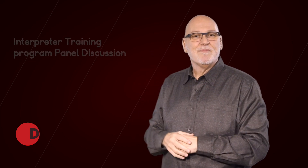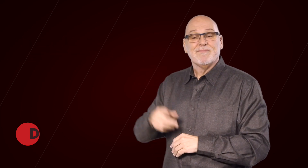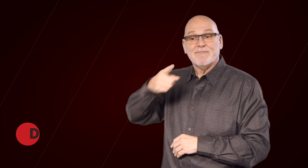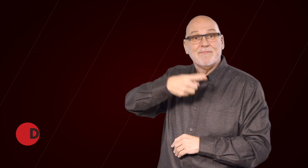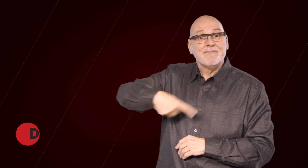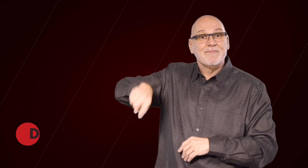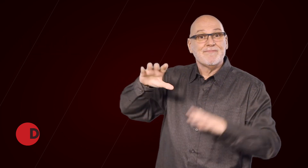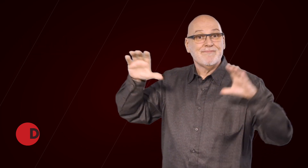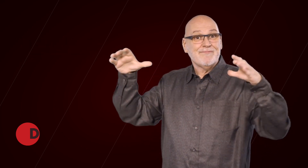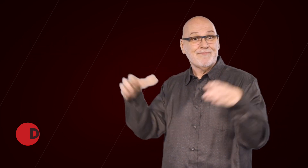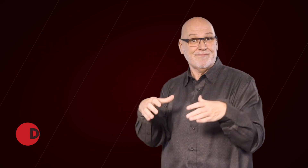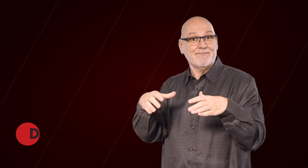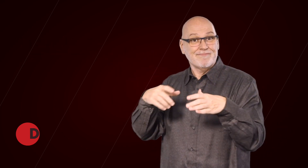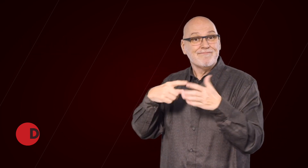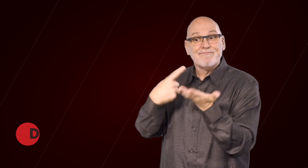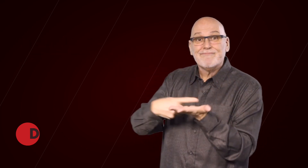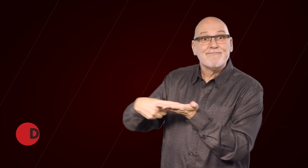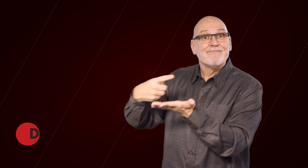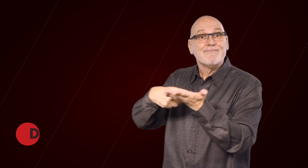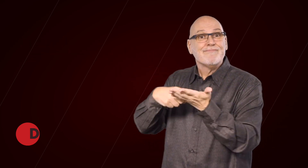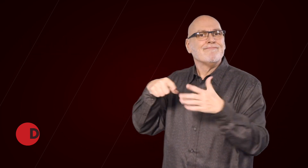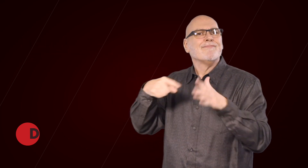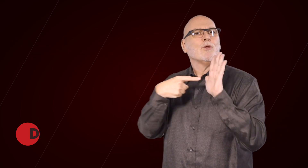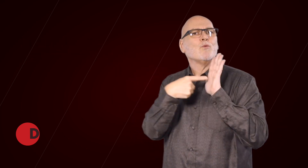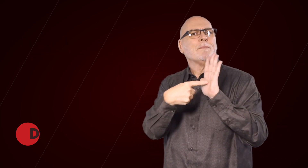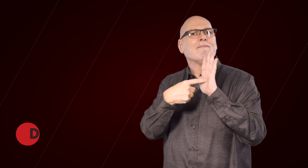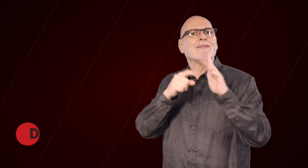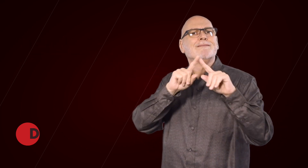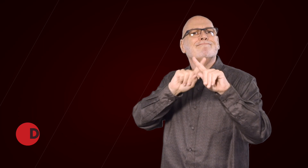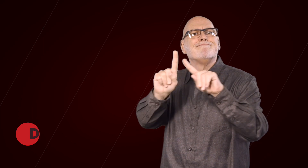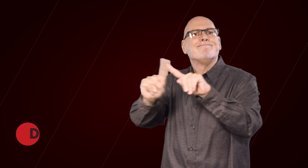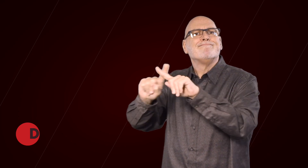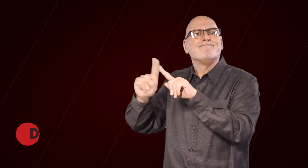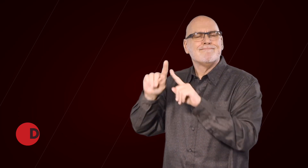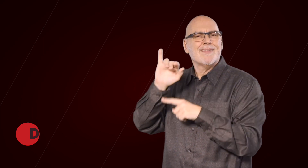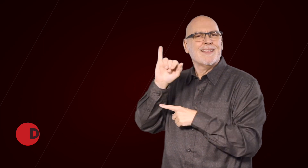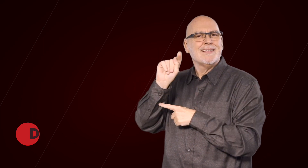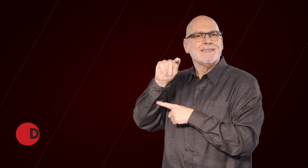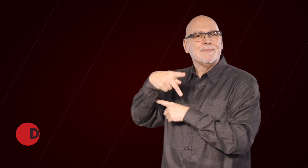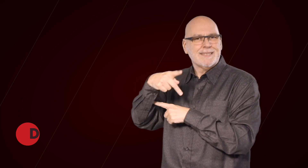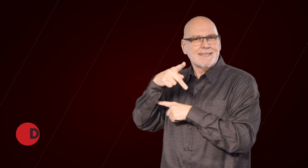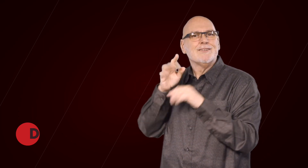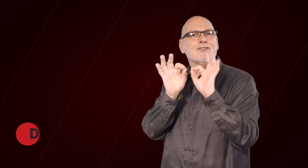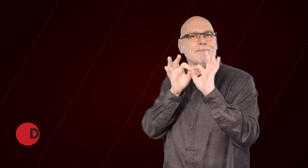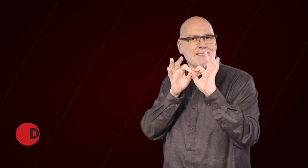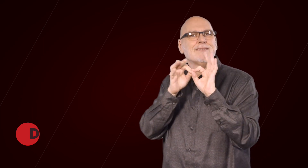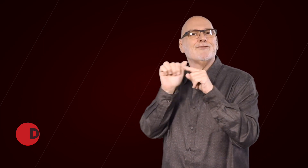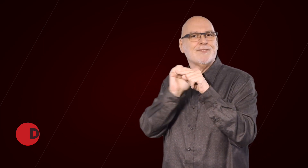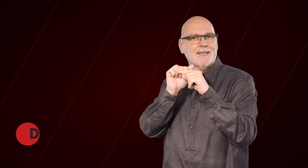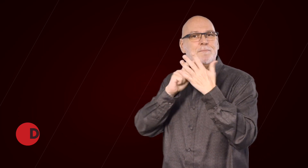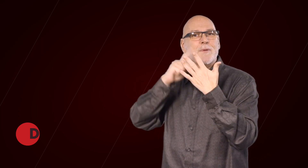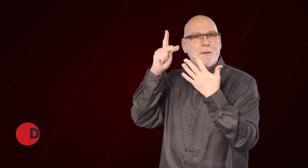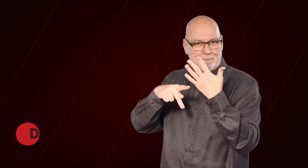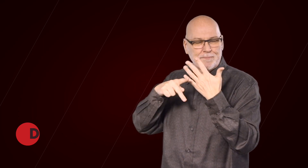Representatives of Interpreter Training Programs (ITP)